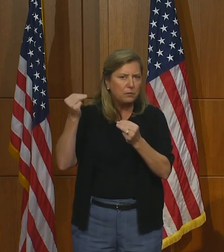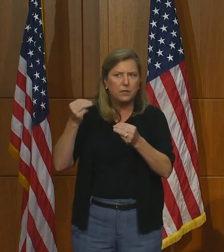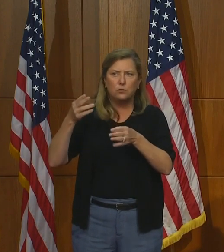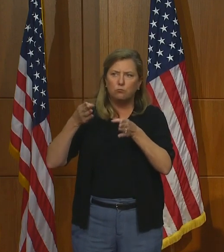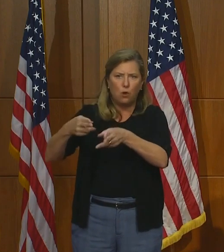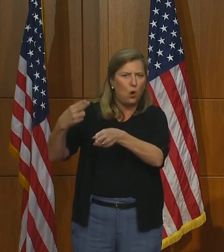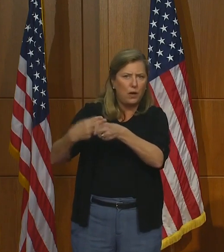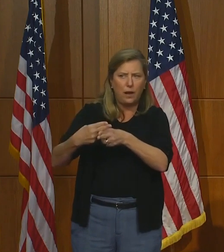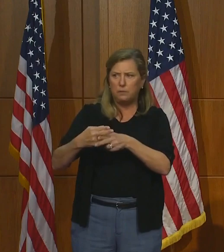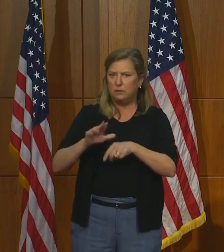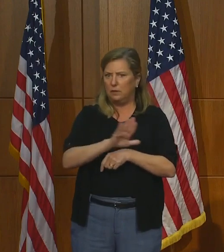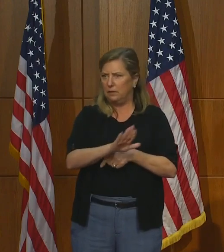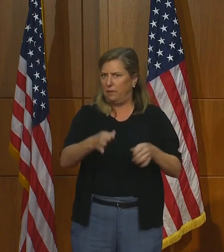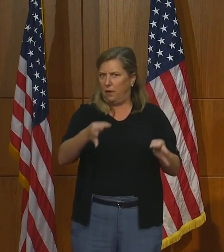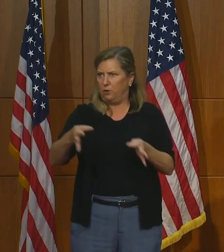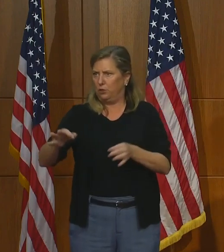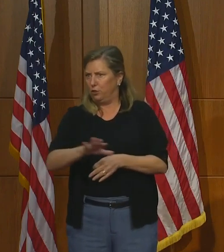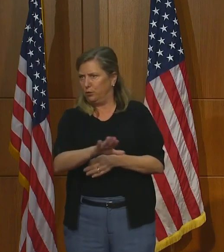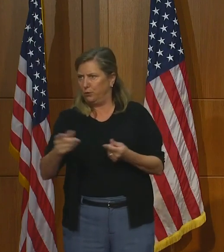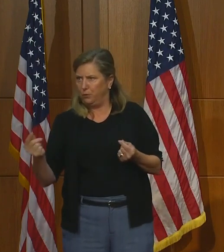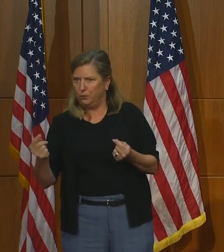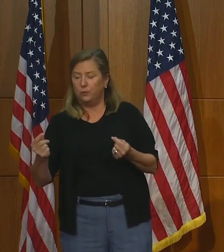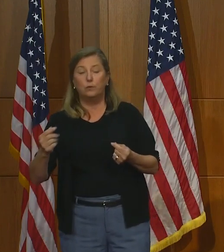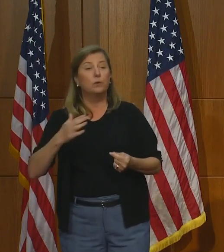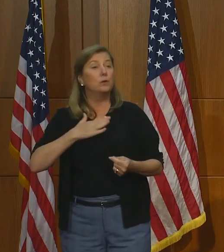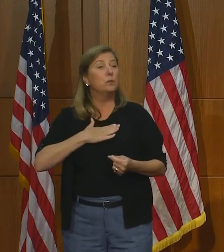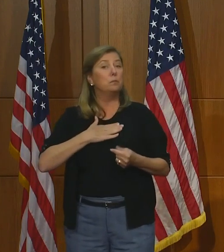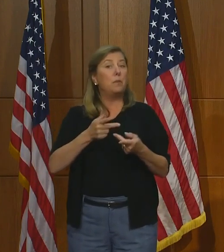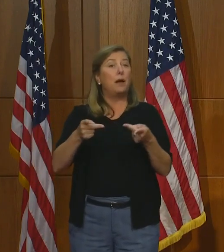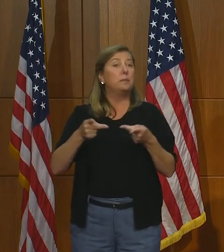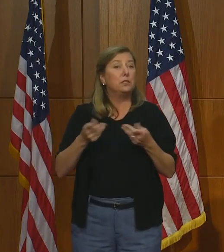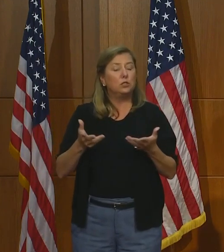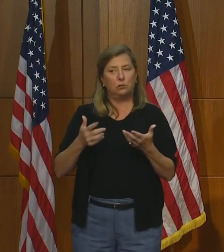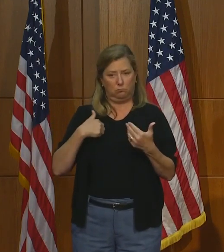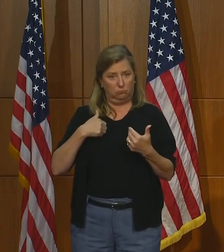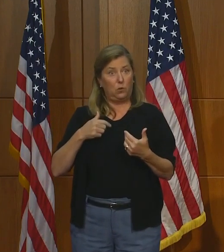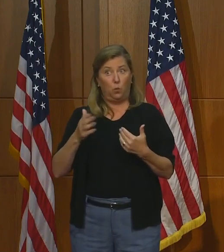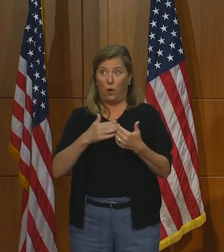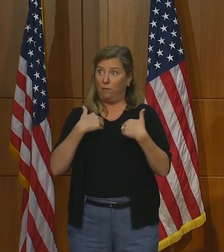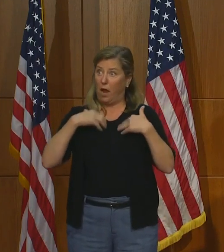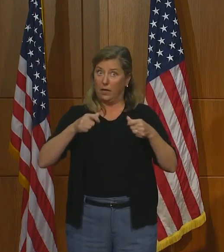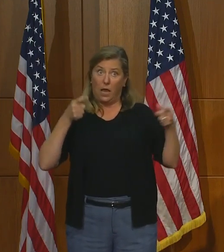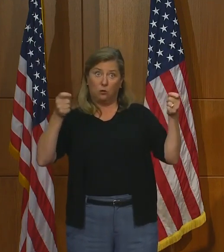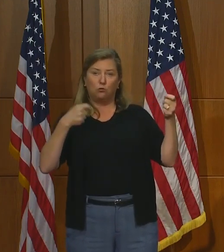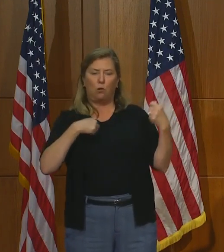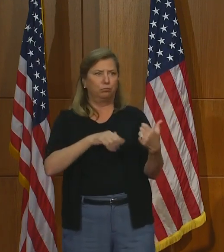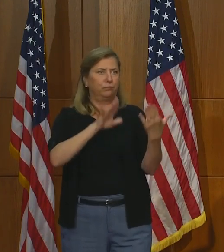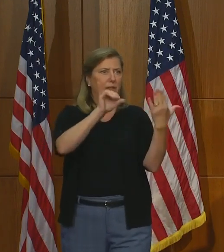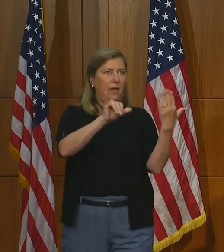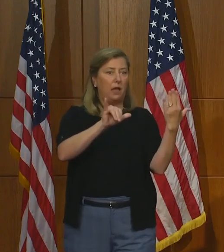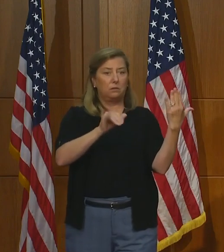MONUMENTS OF. THE ROAD SECTOR SO IT IS POSITION THAT I WILL